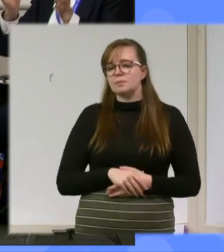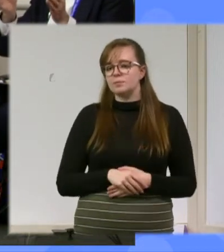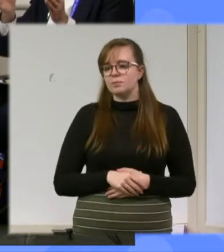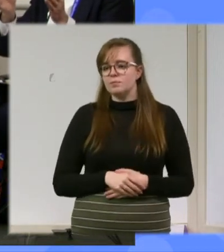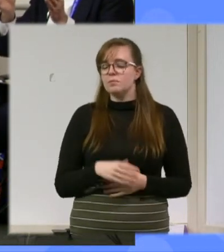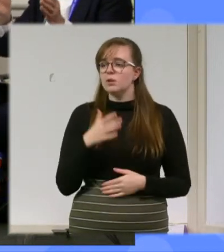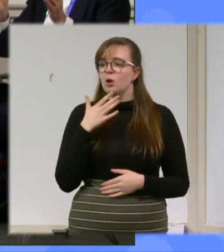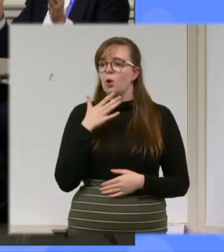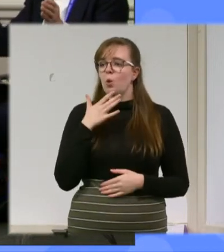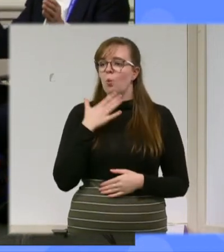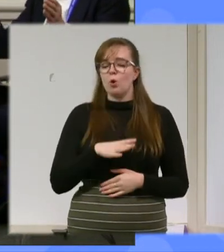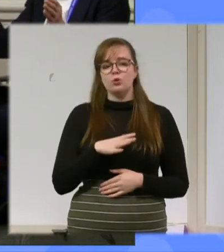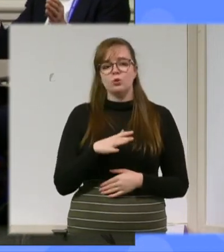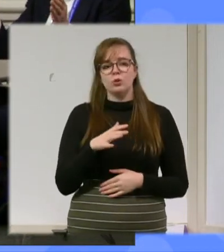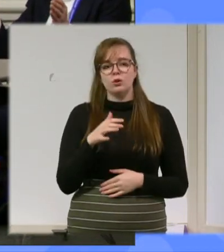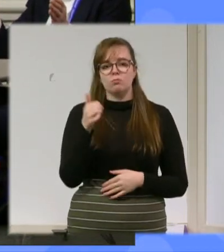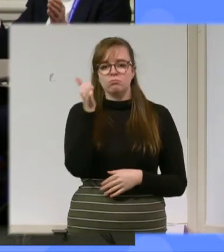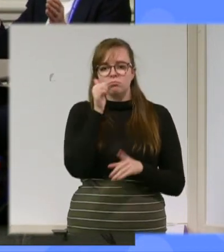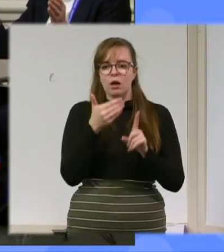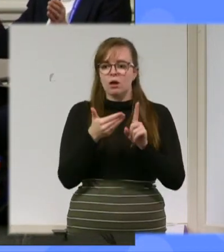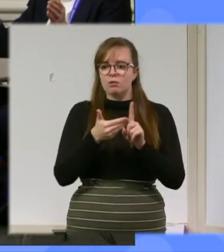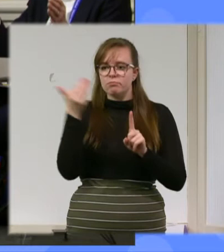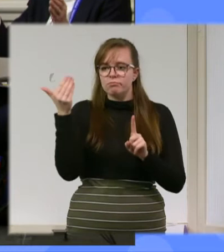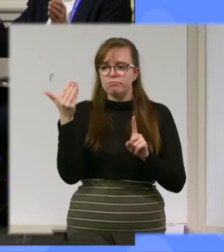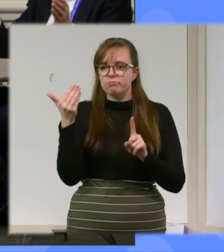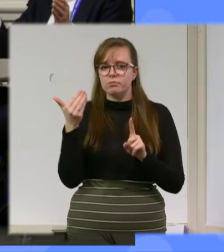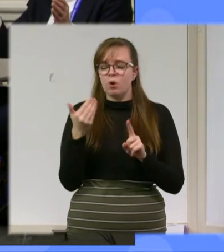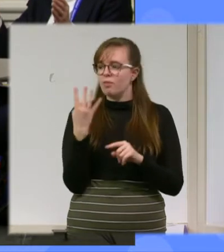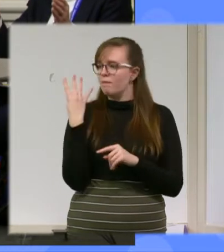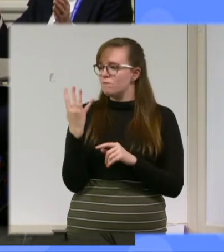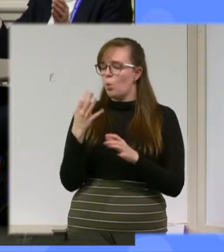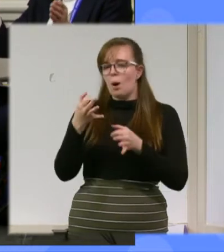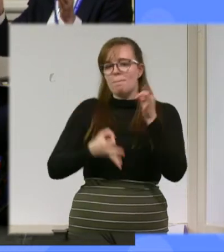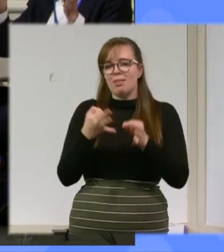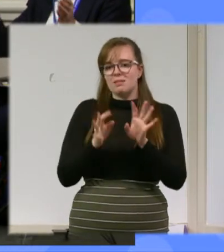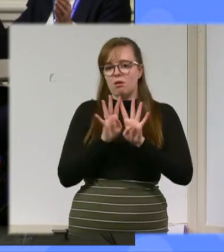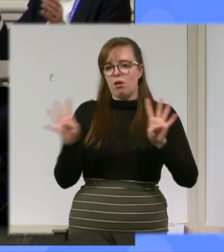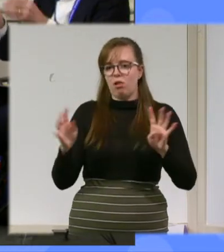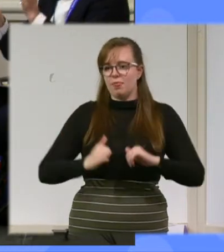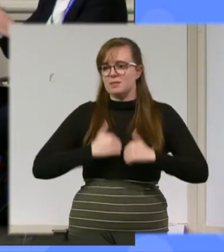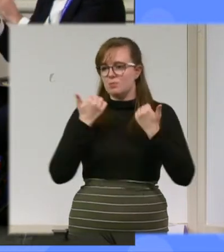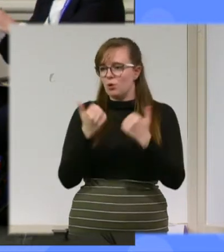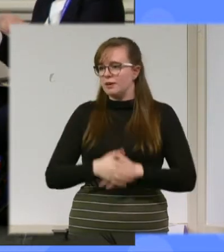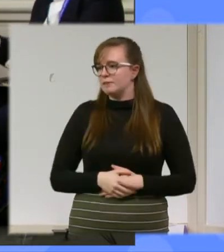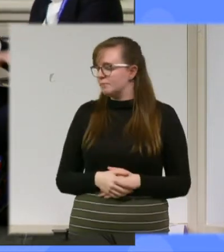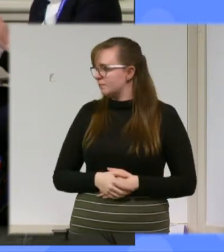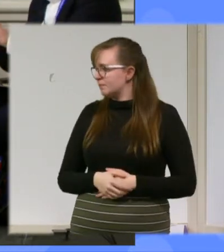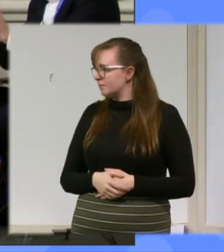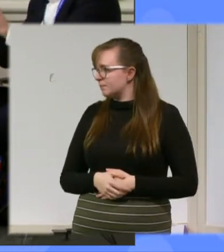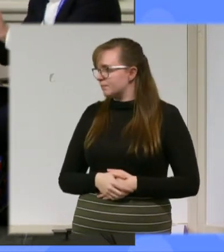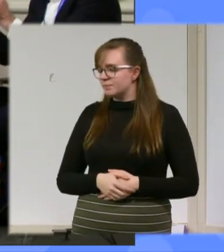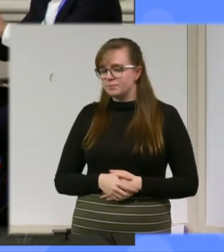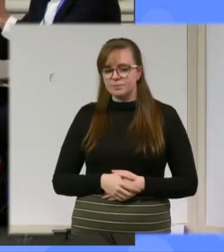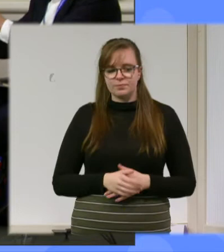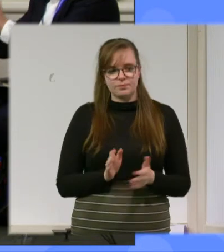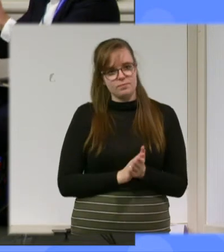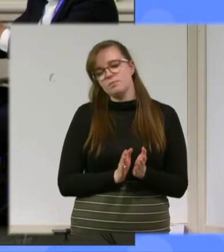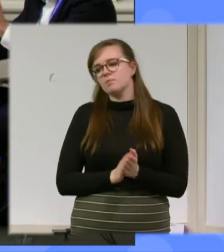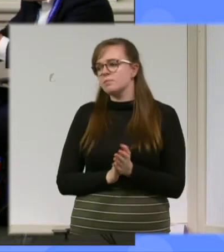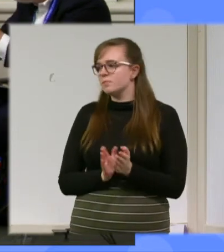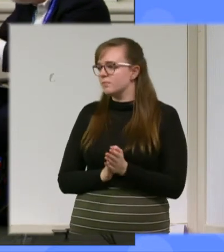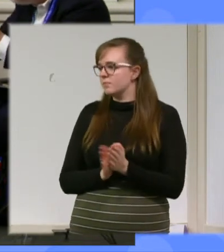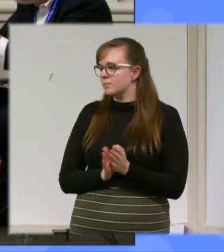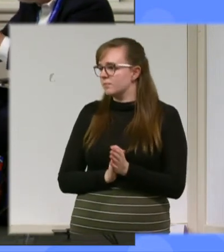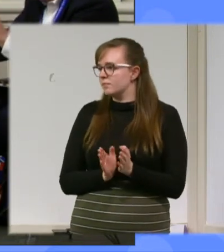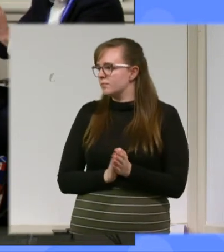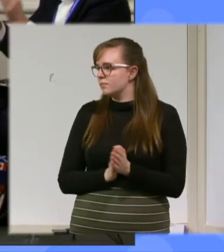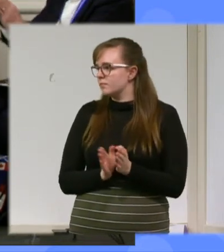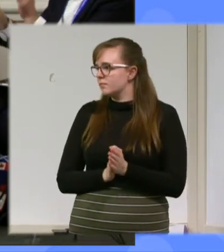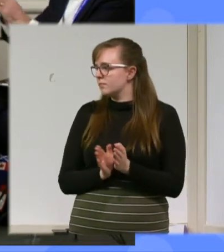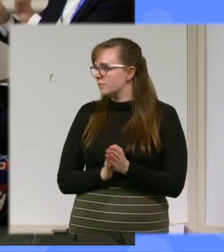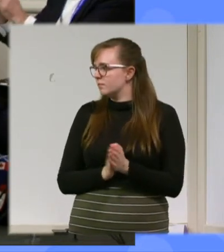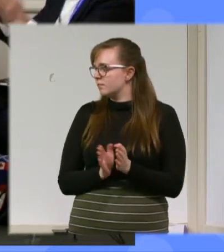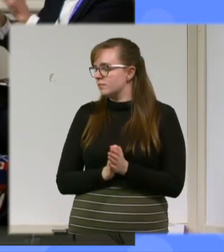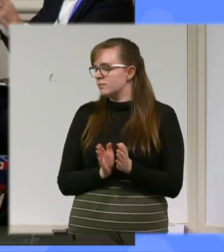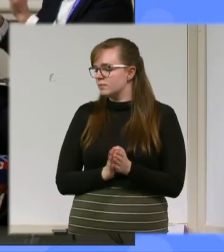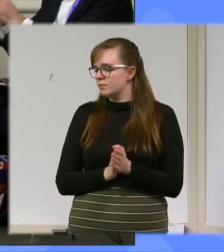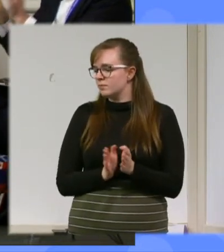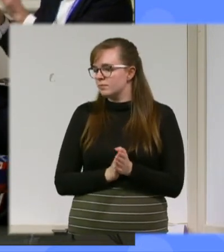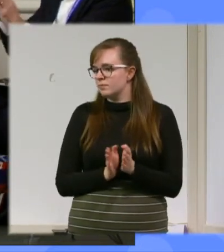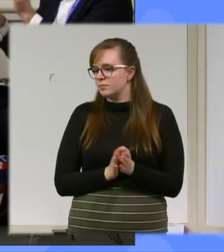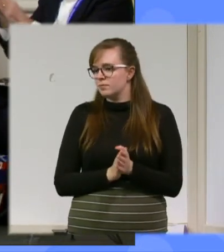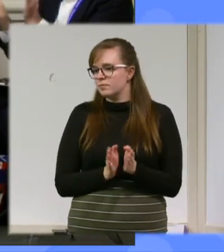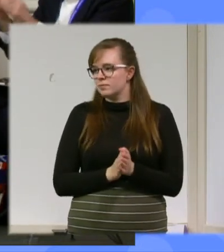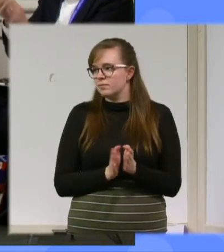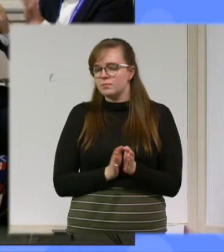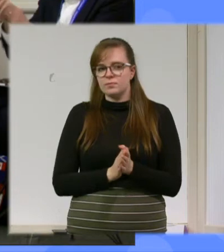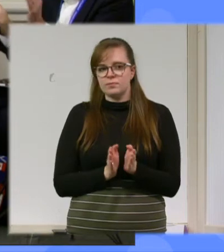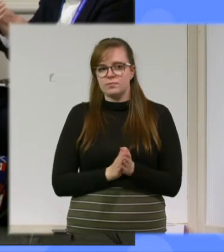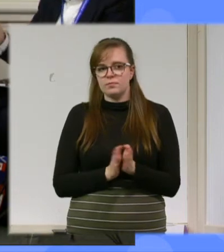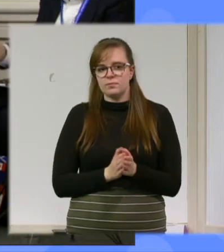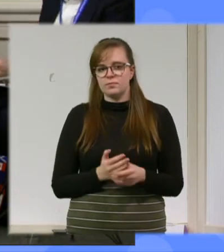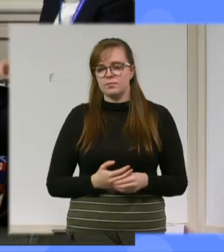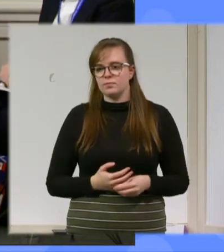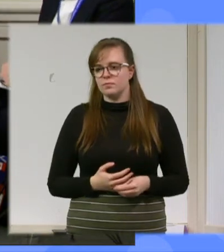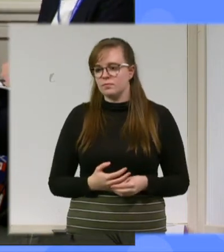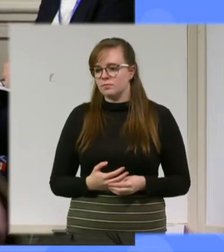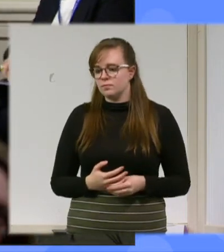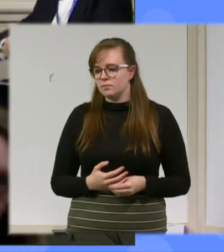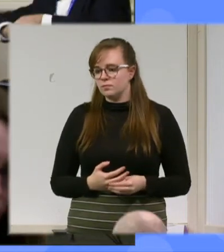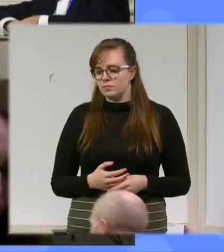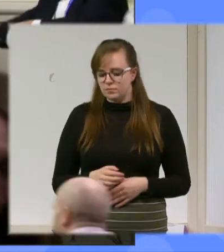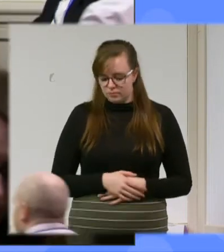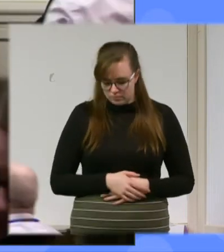recognize the excellence of for political gas this morning another